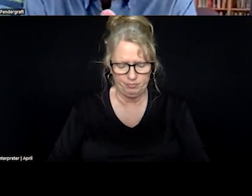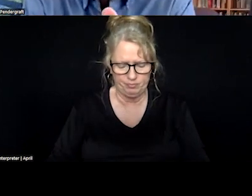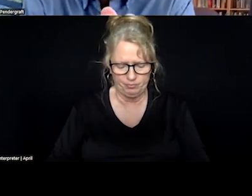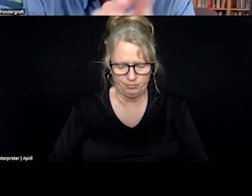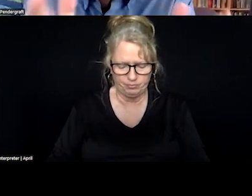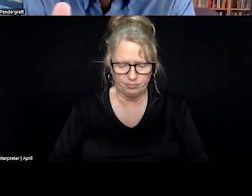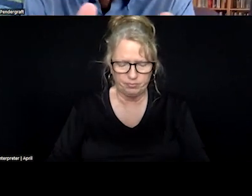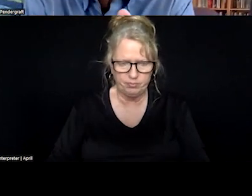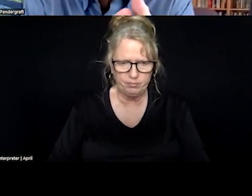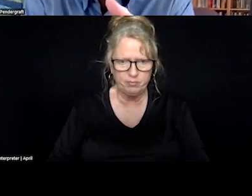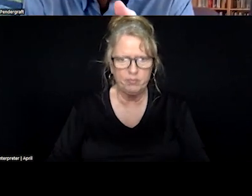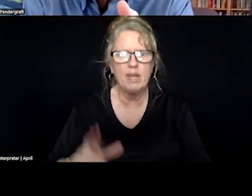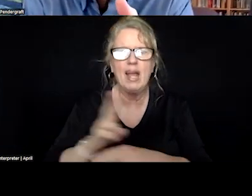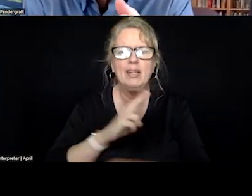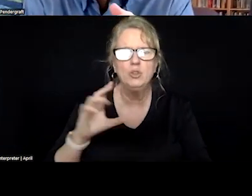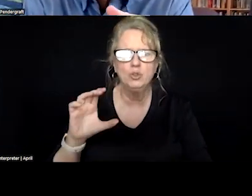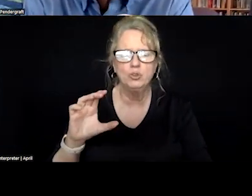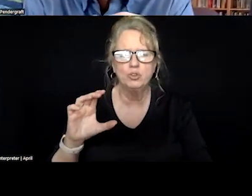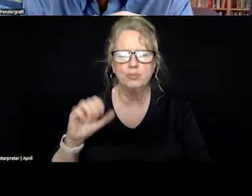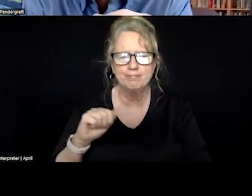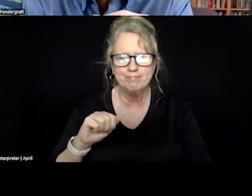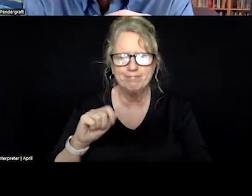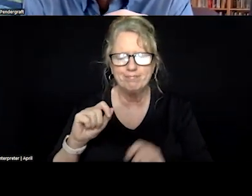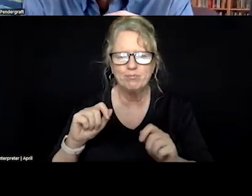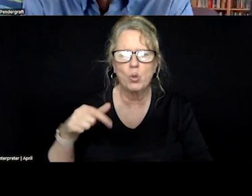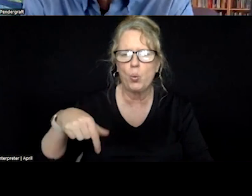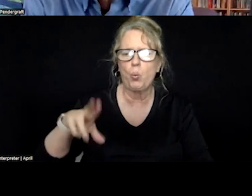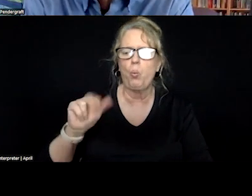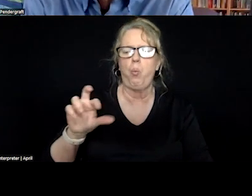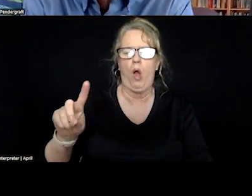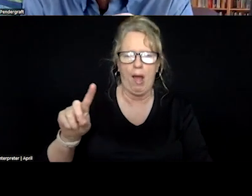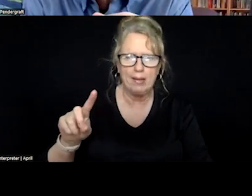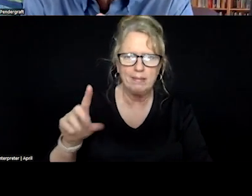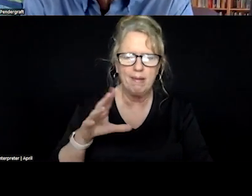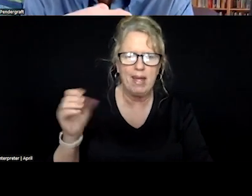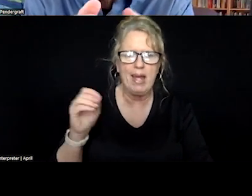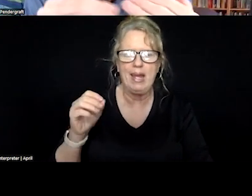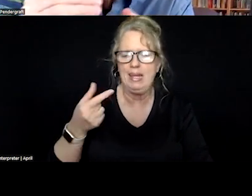SO, I USE CHROME. I USE GEMINI.